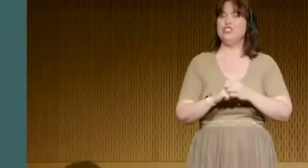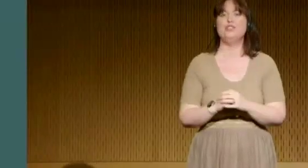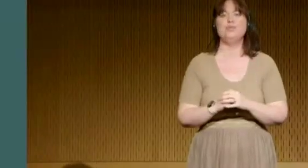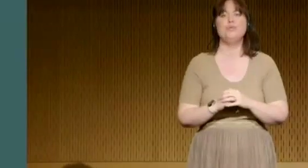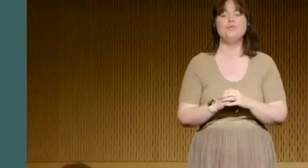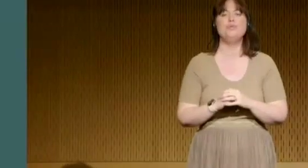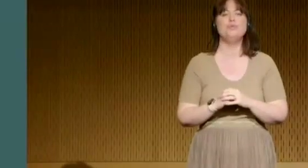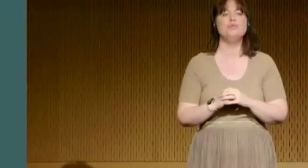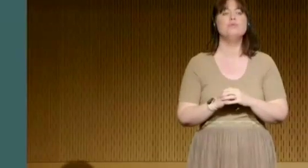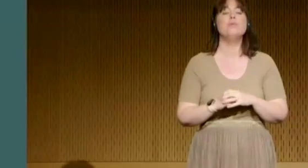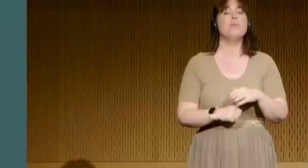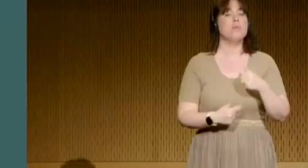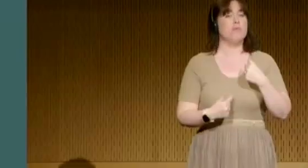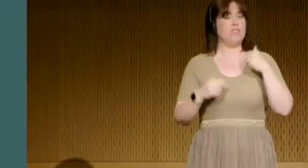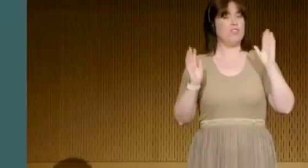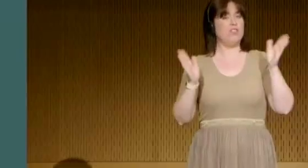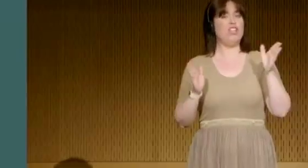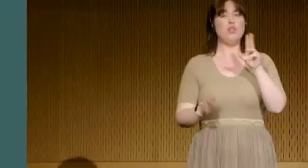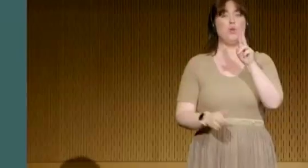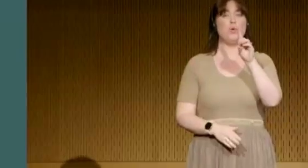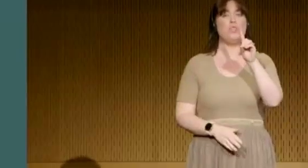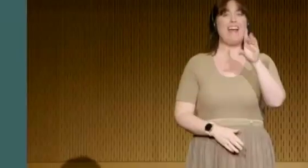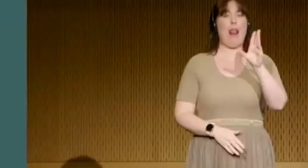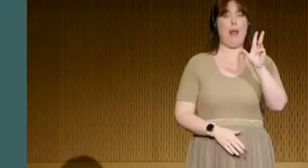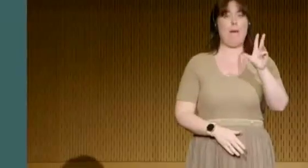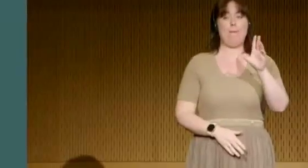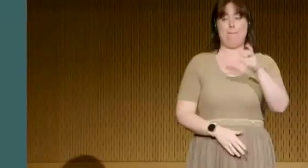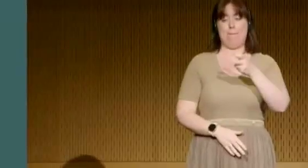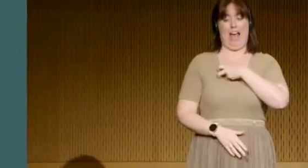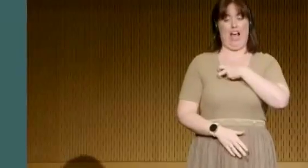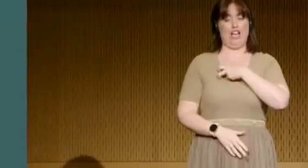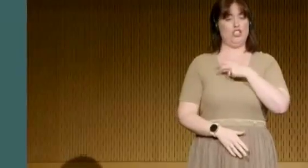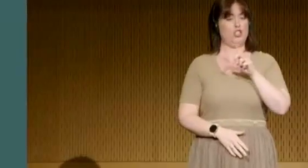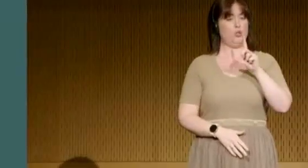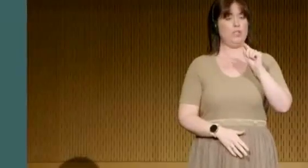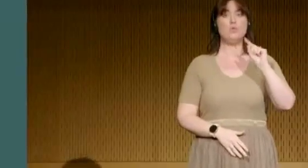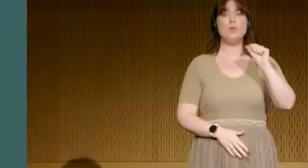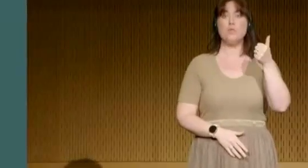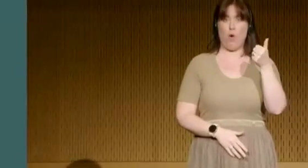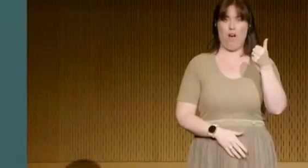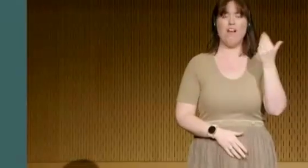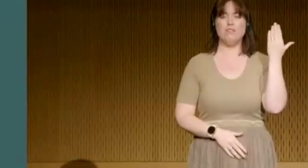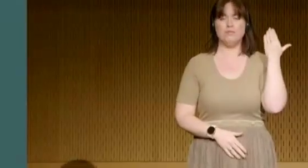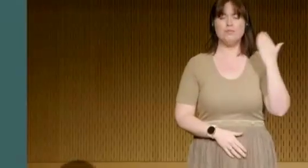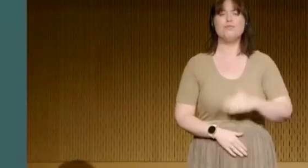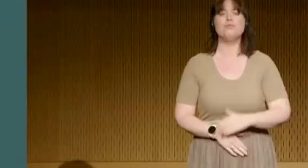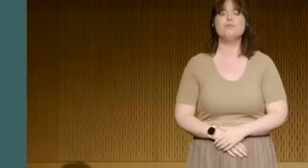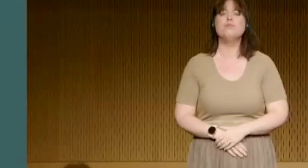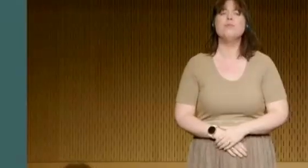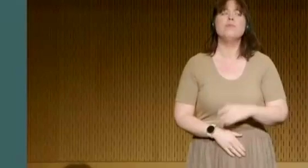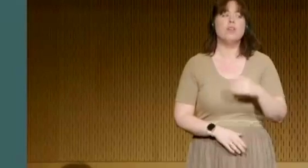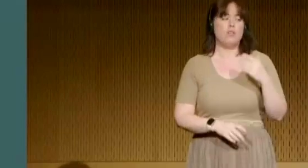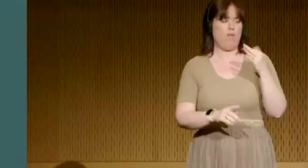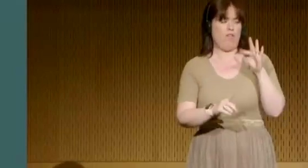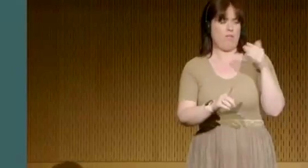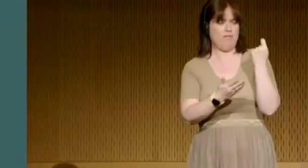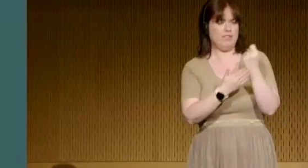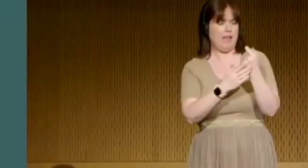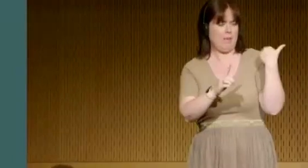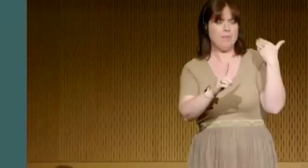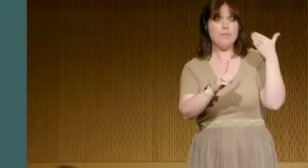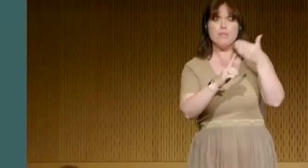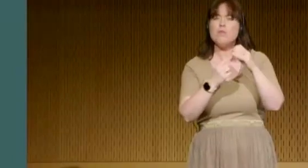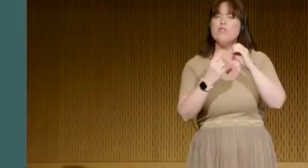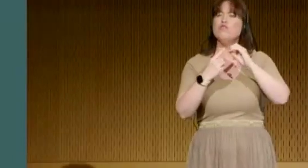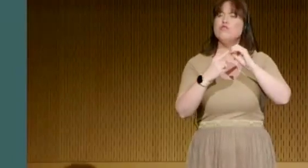I did the UDL badge back in 2021 and since then I've been trying to implement UDL in my